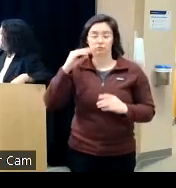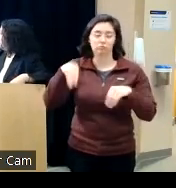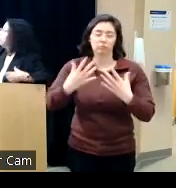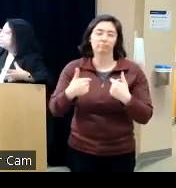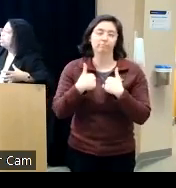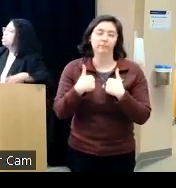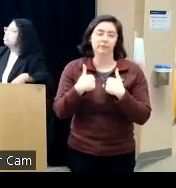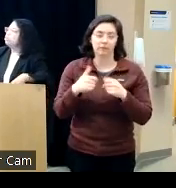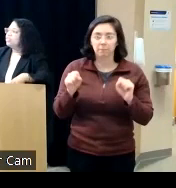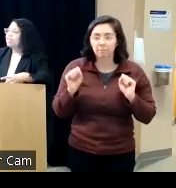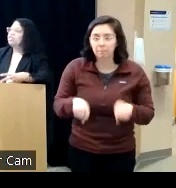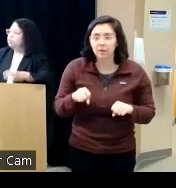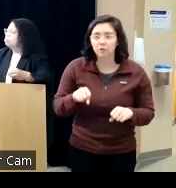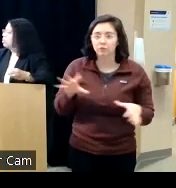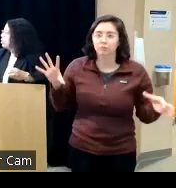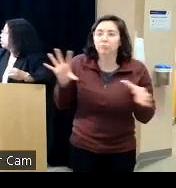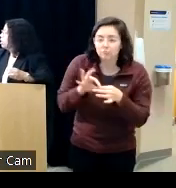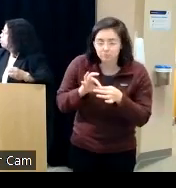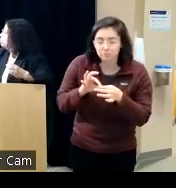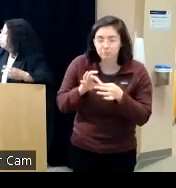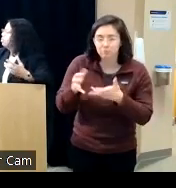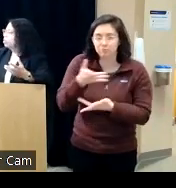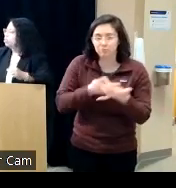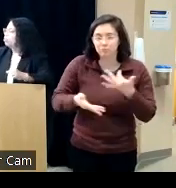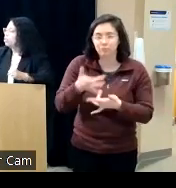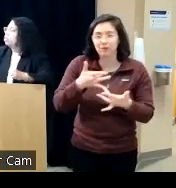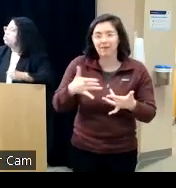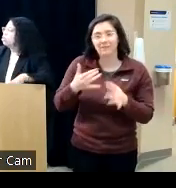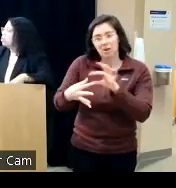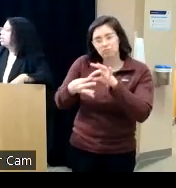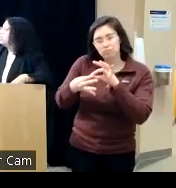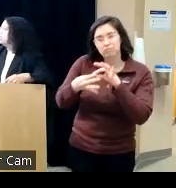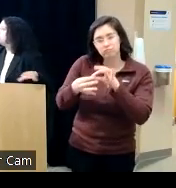me with the ability to attach to people and and meaningful and different and unique ways